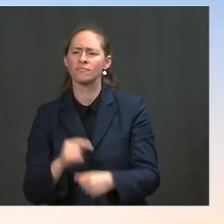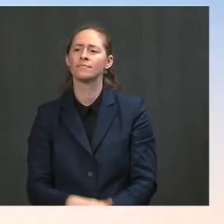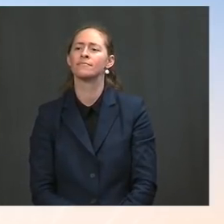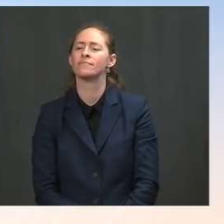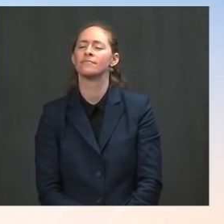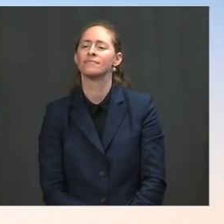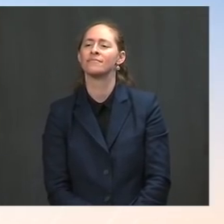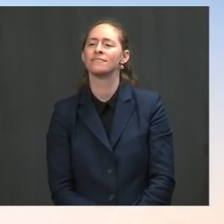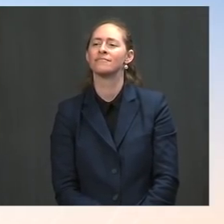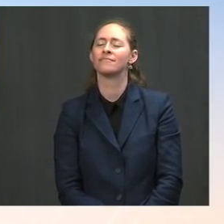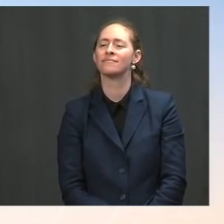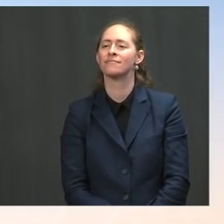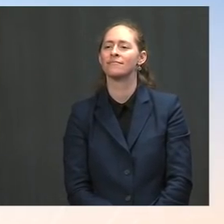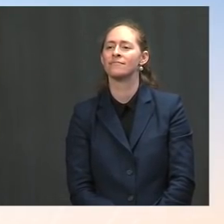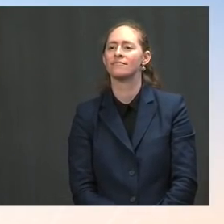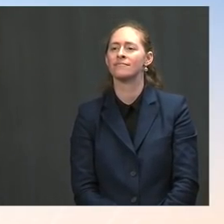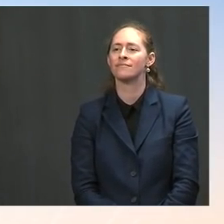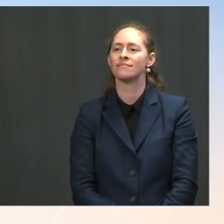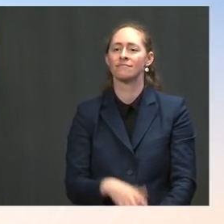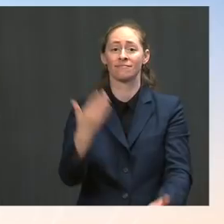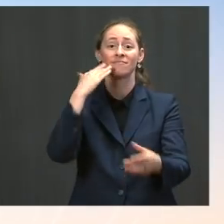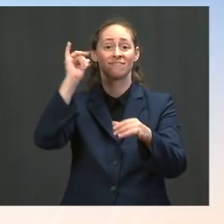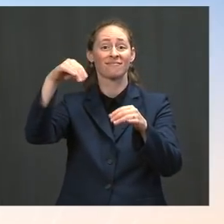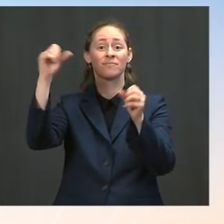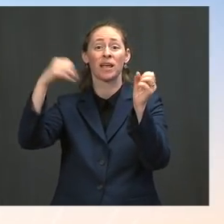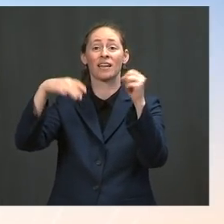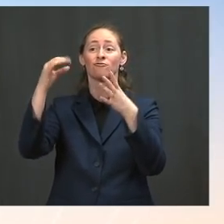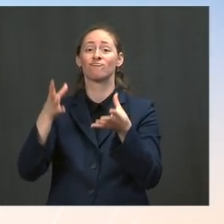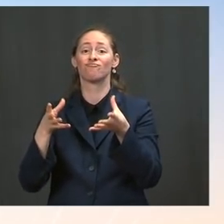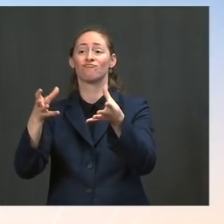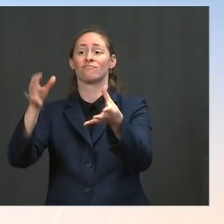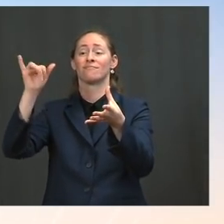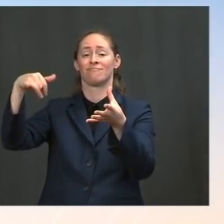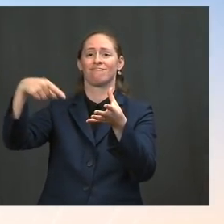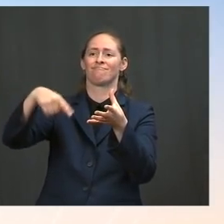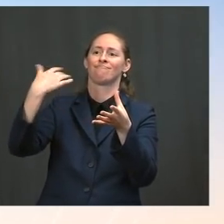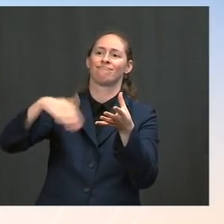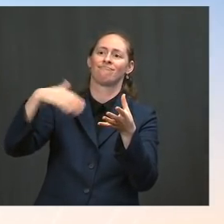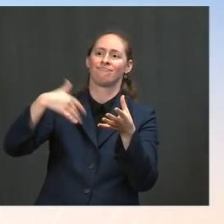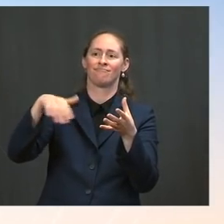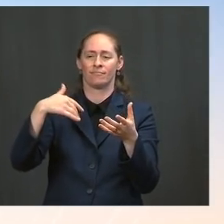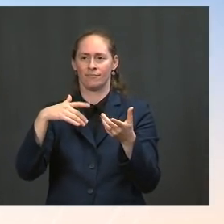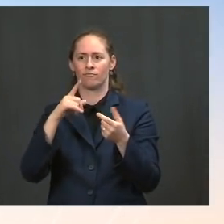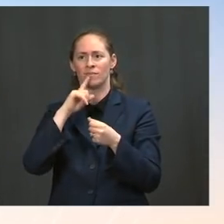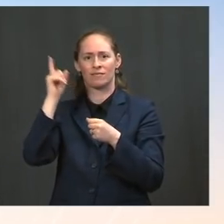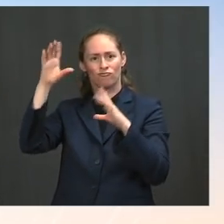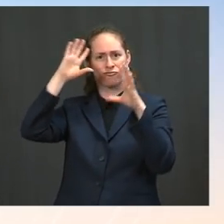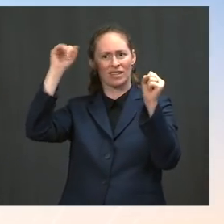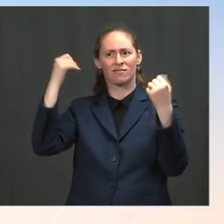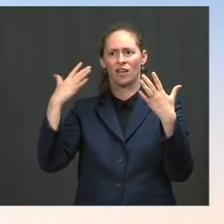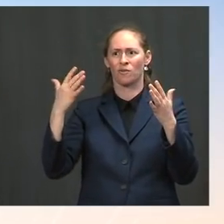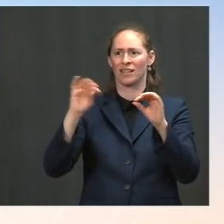the big pieces that were agreed to and where the President stood outside of the White House with Democrats and Republicans -- are not secret.